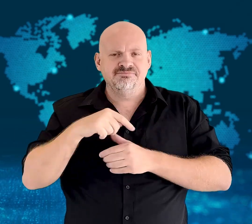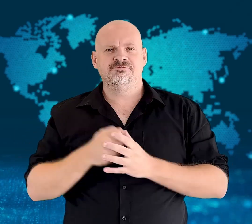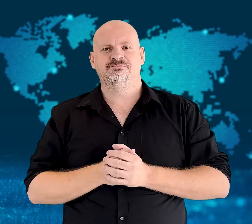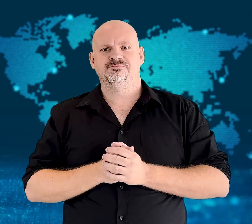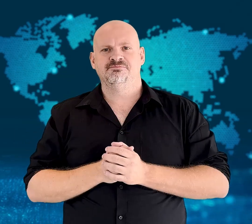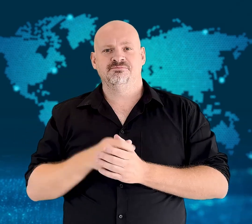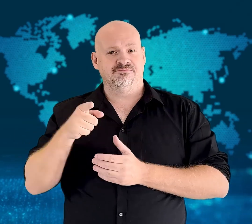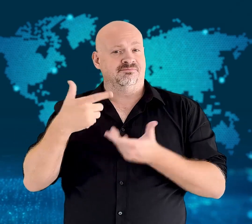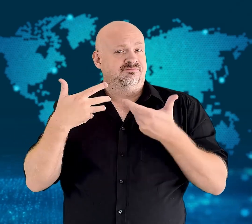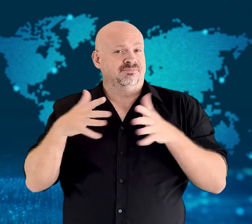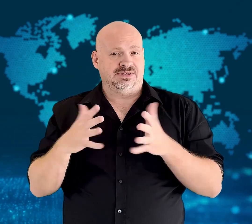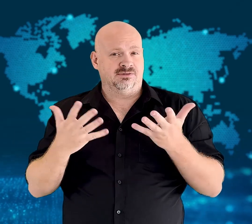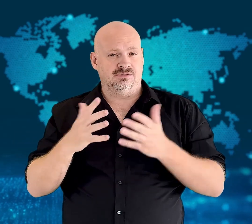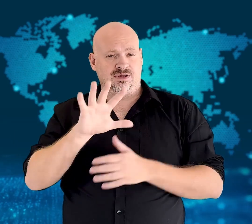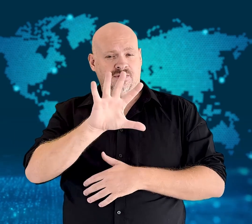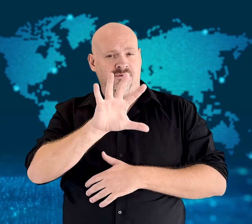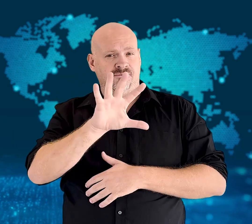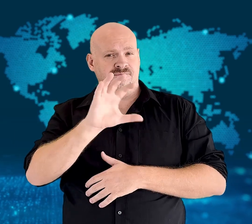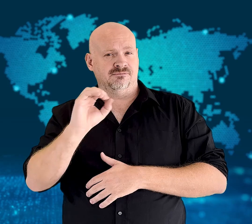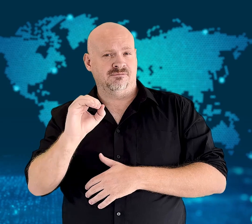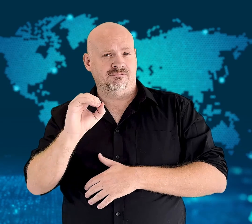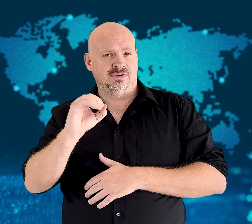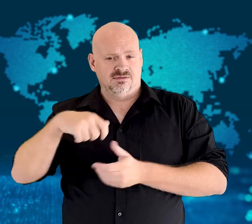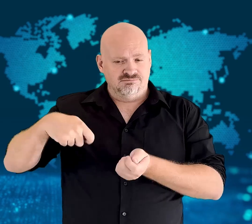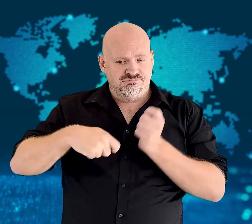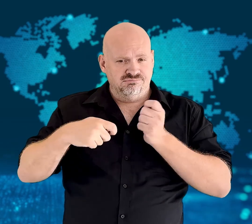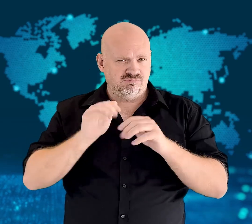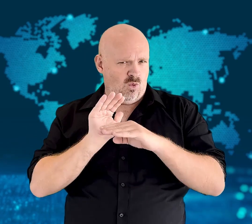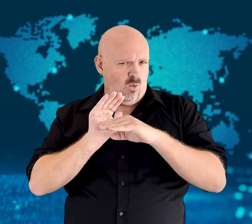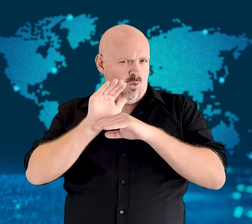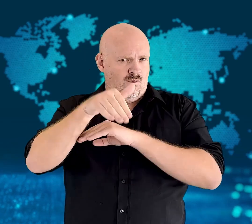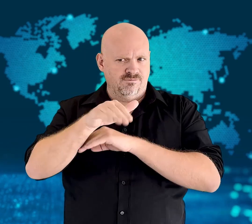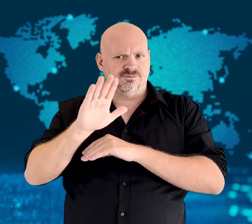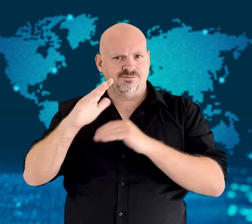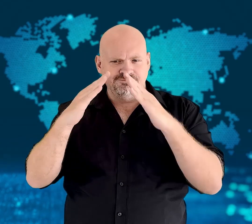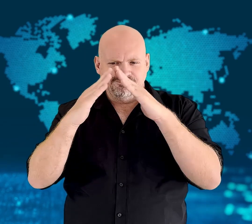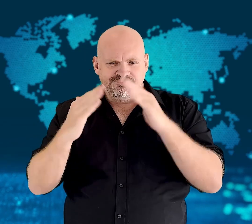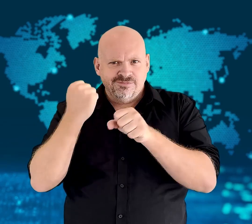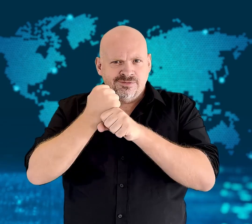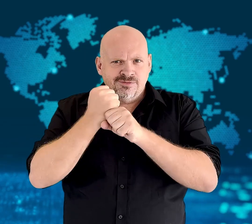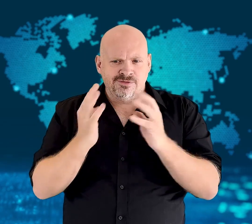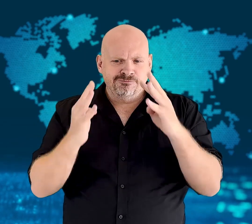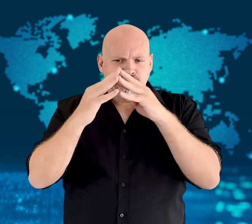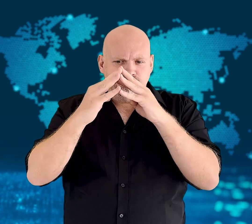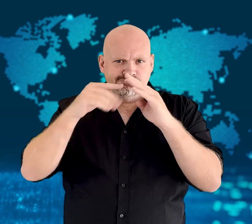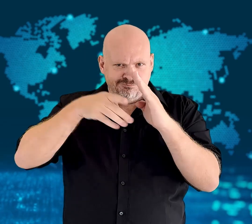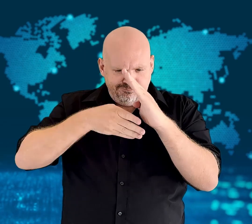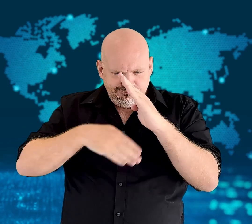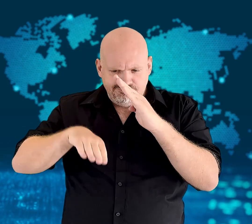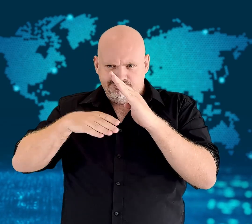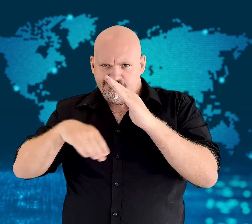Most of the man's tribe was killed as early as the 1970s when ranchers killed